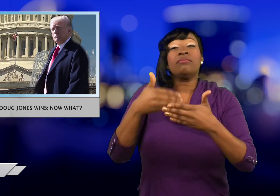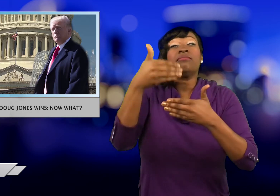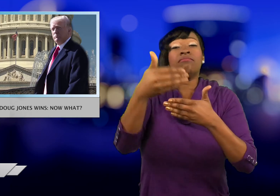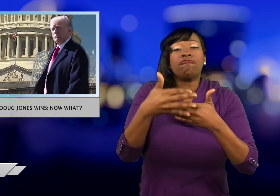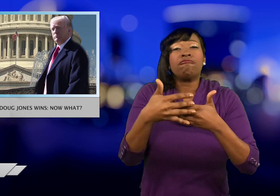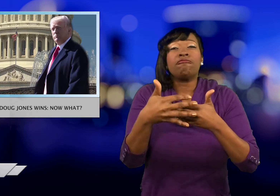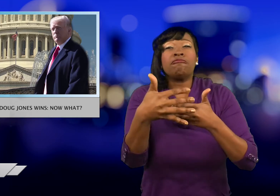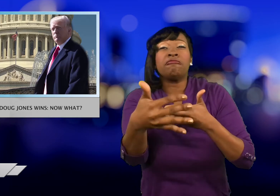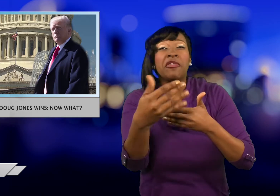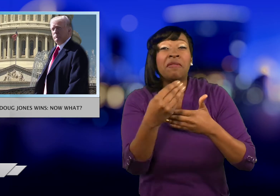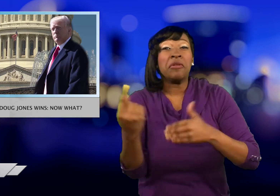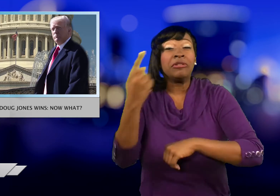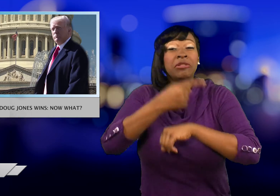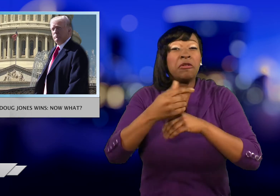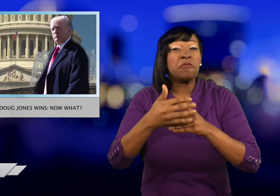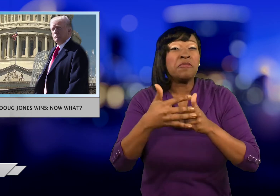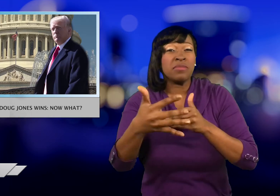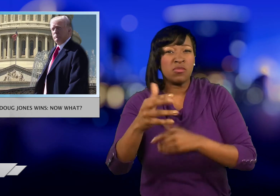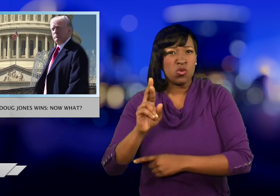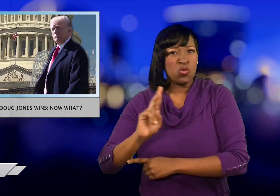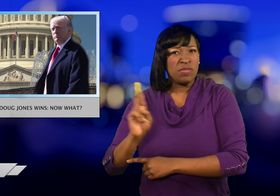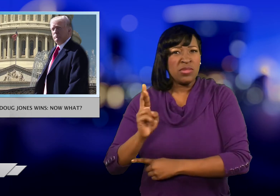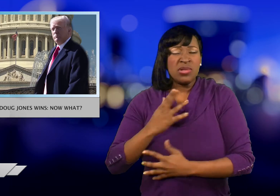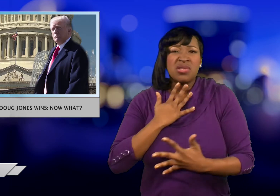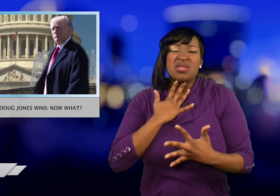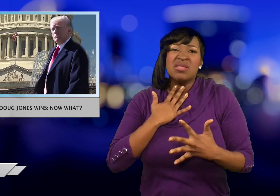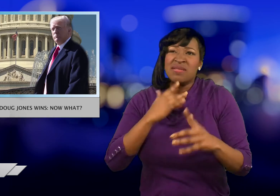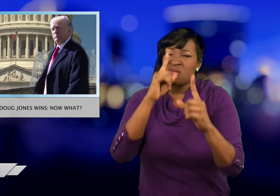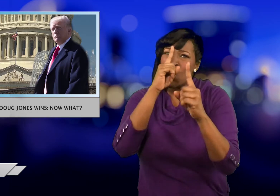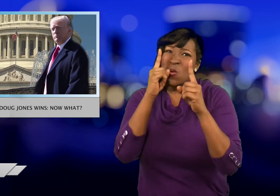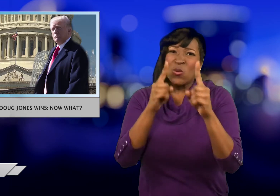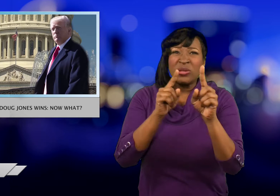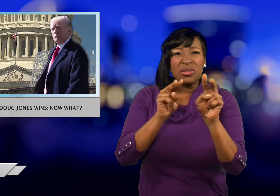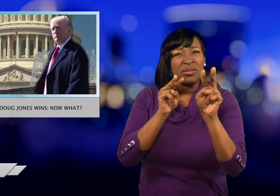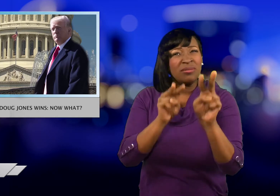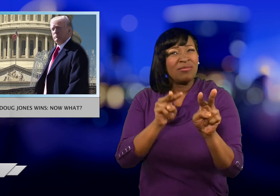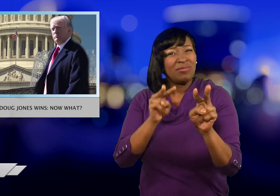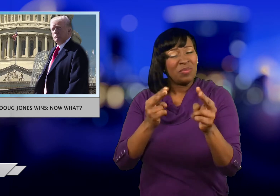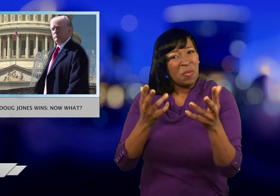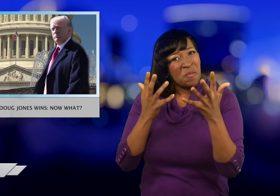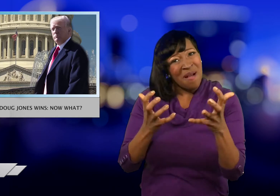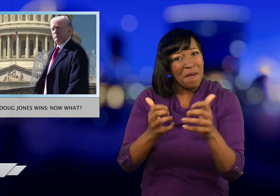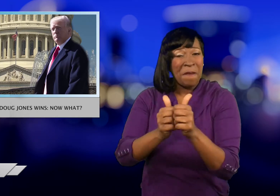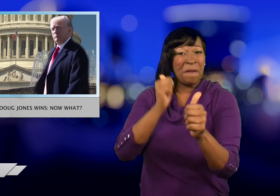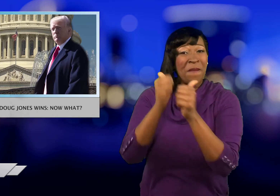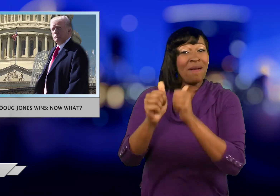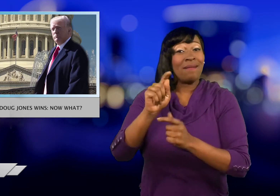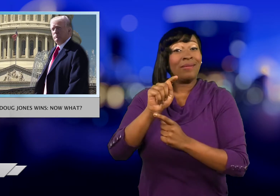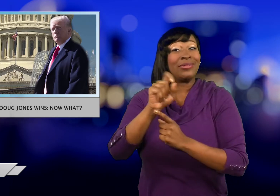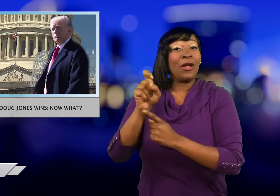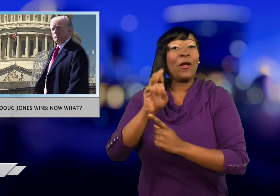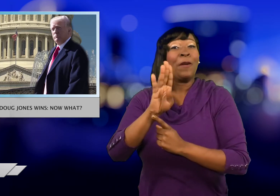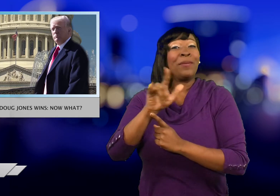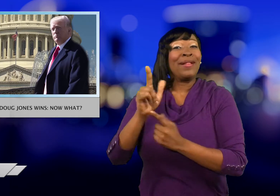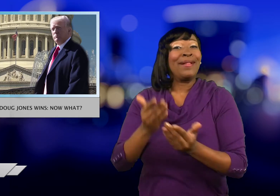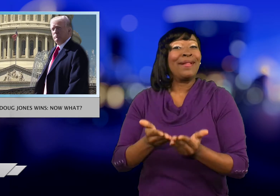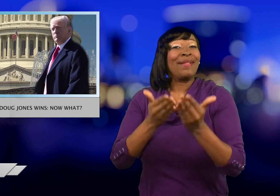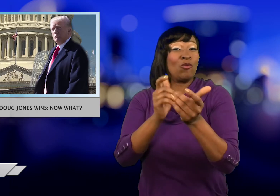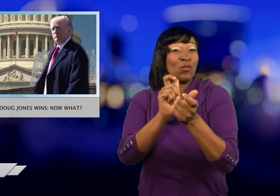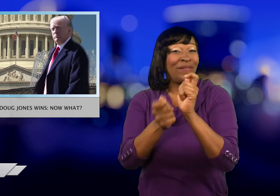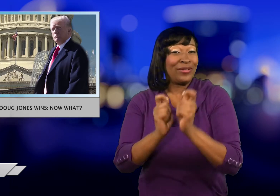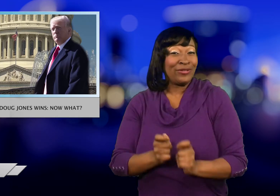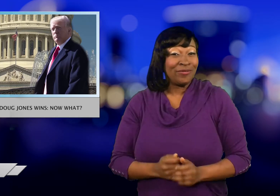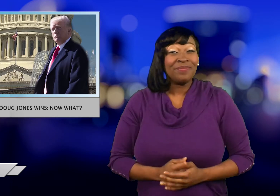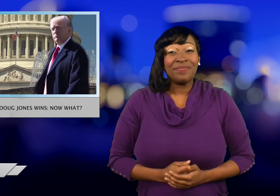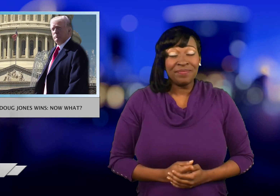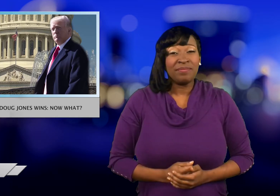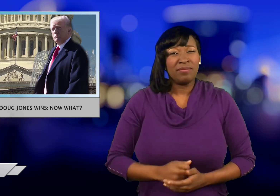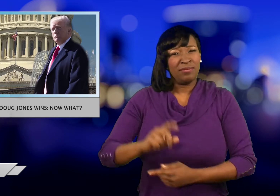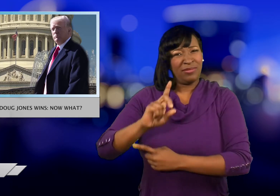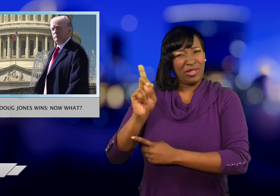Republicans are laser-focused on passing their tax bill over the next several days.